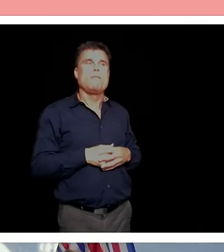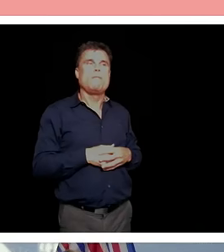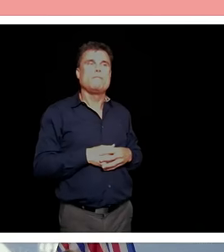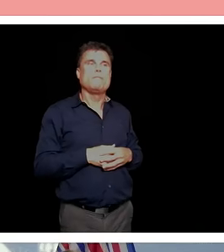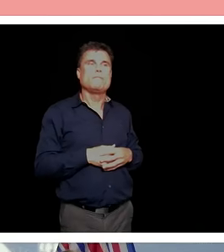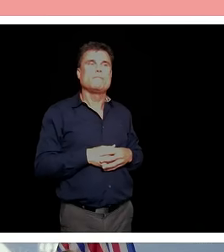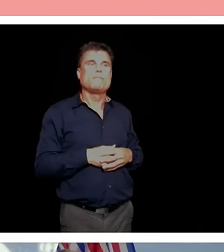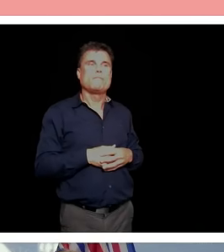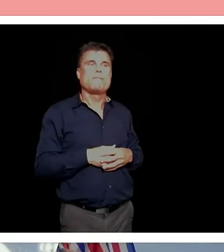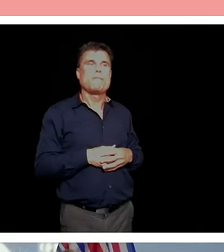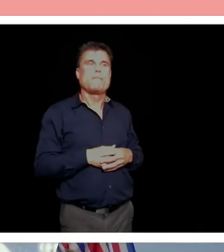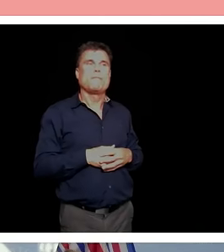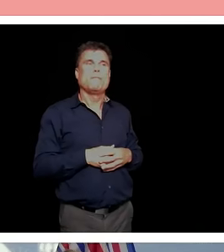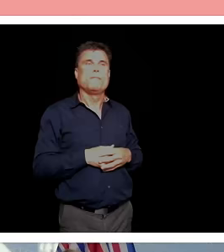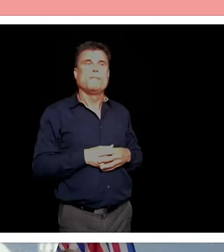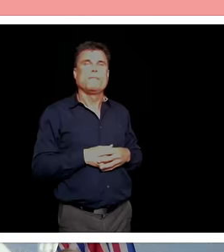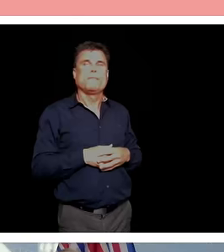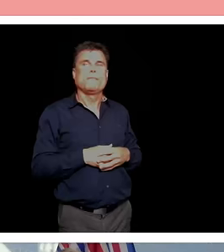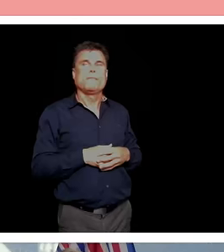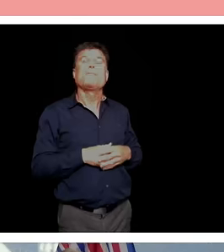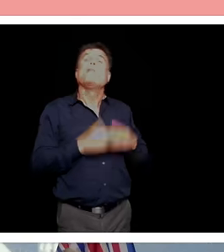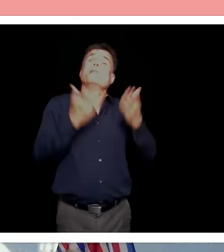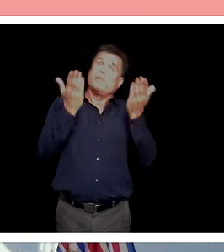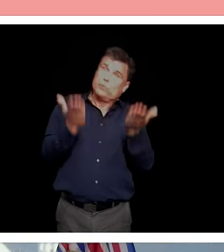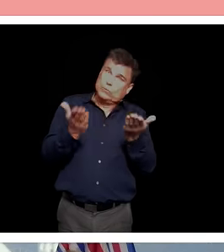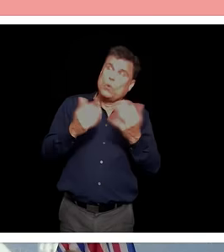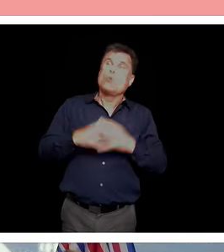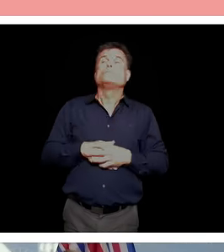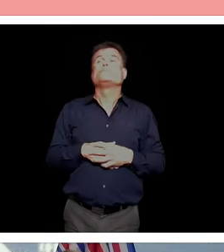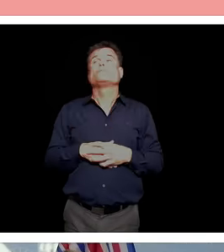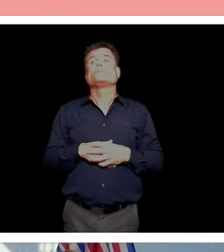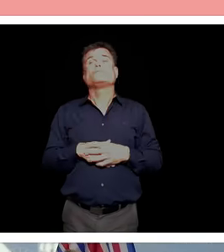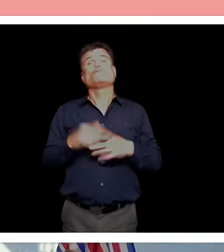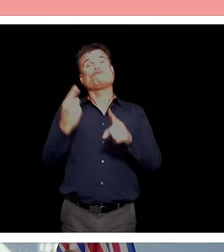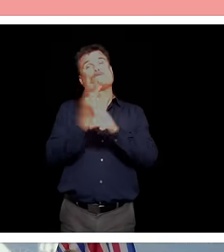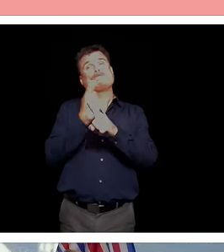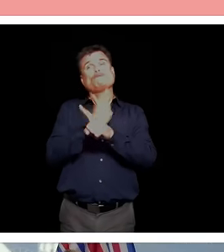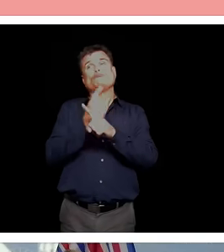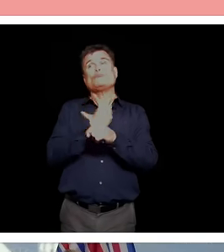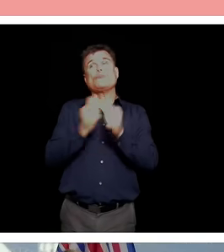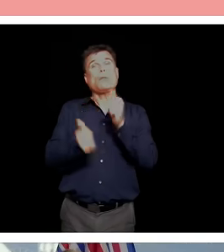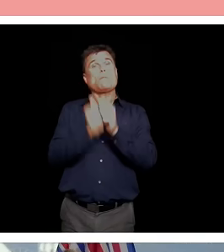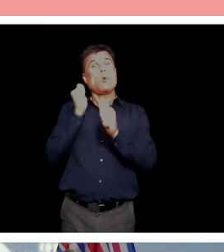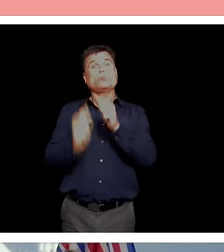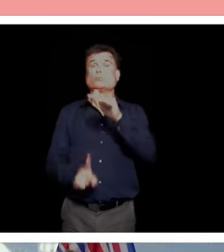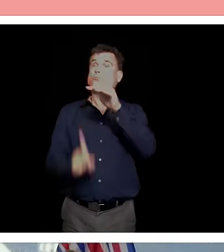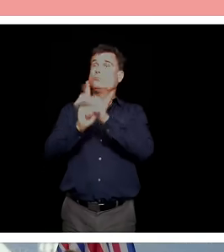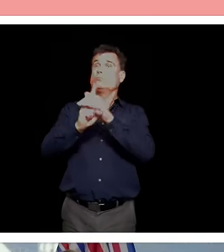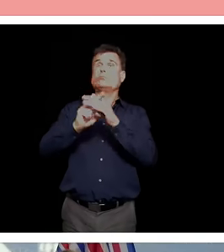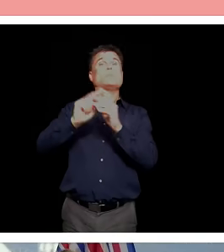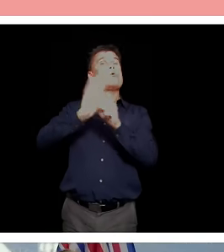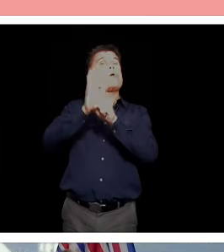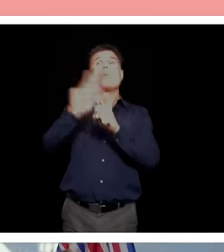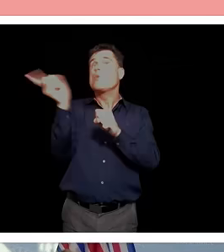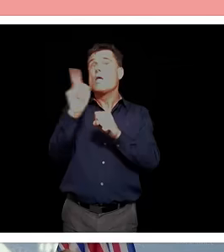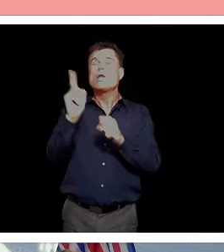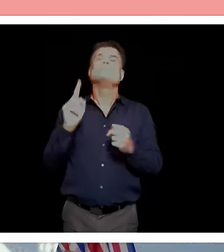Having said that in the last week we've also seen increases in slightly older populations including 40 to 49